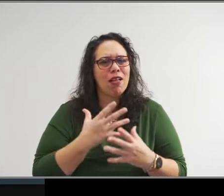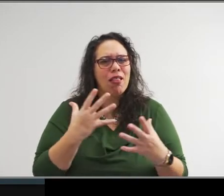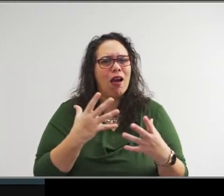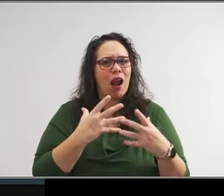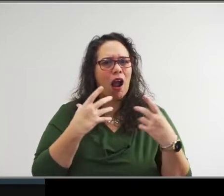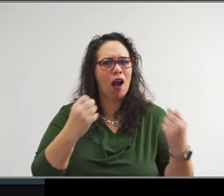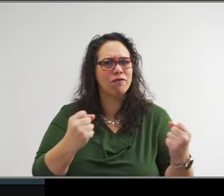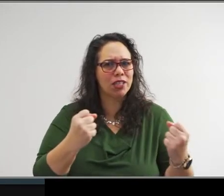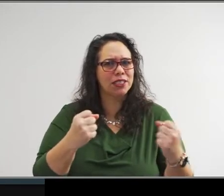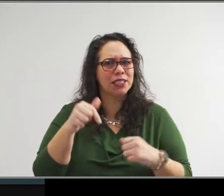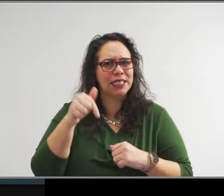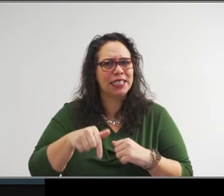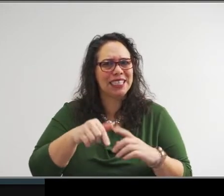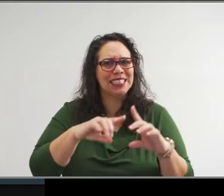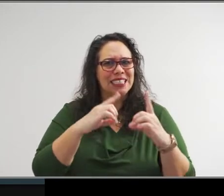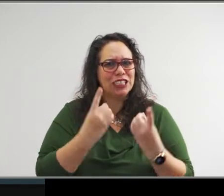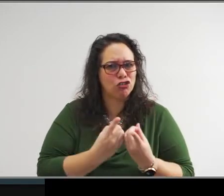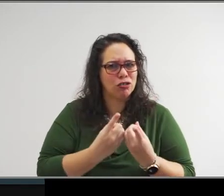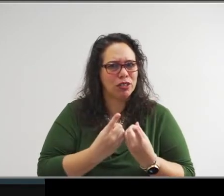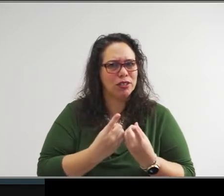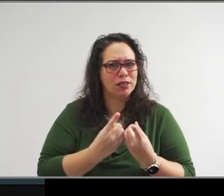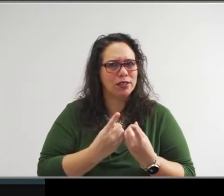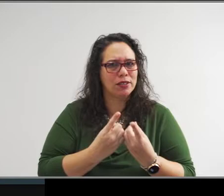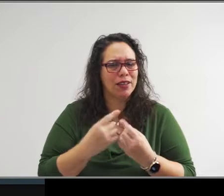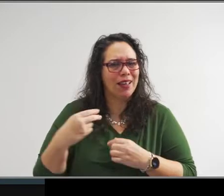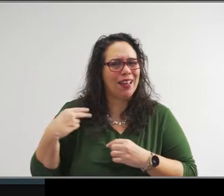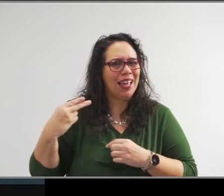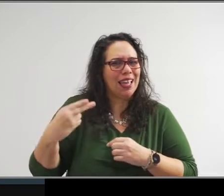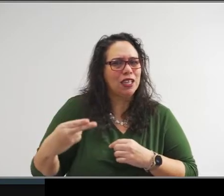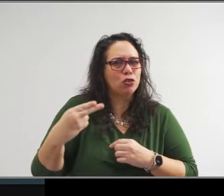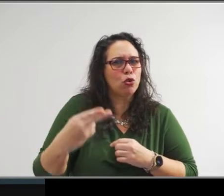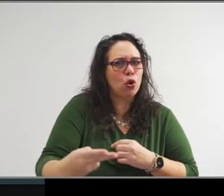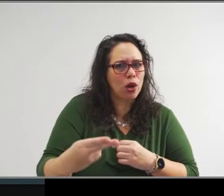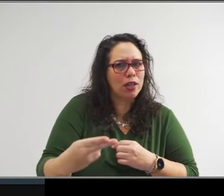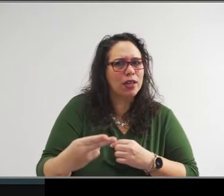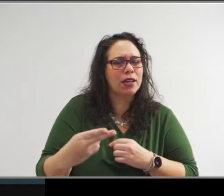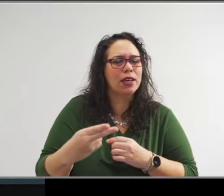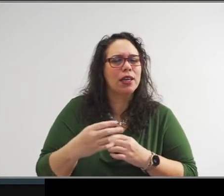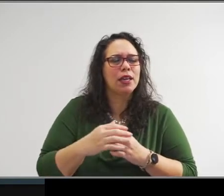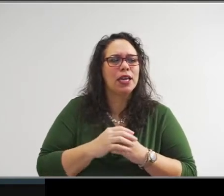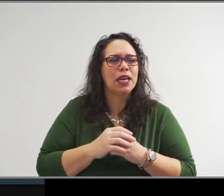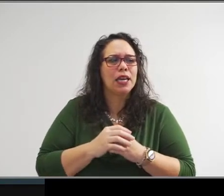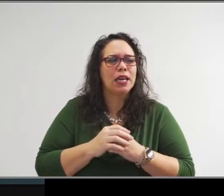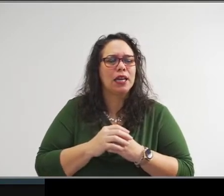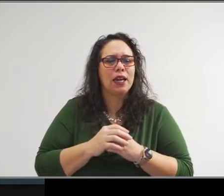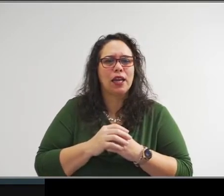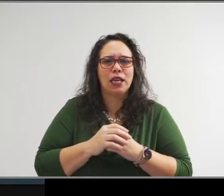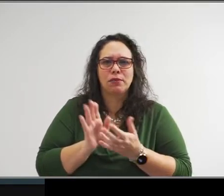Historically, it's been a loud district both nationally and internationally.